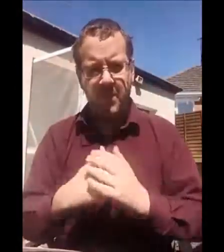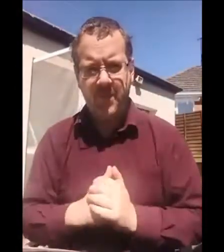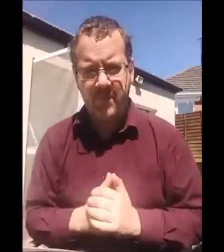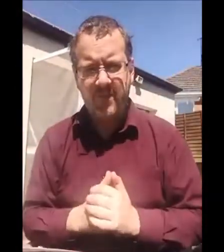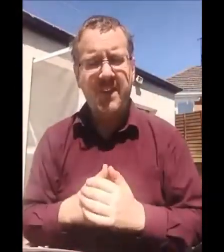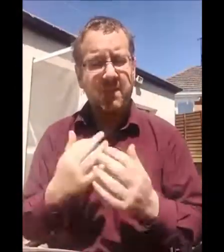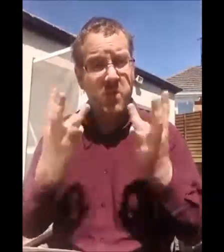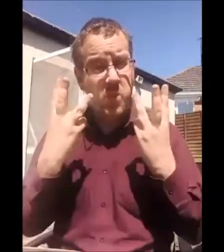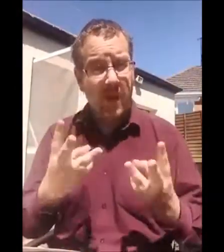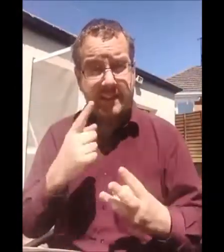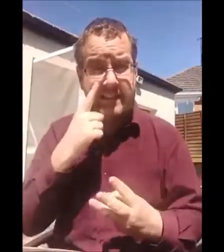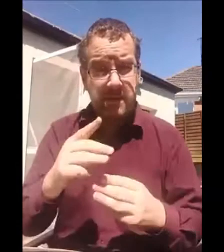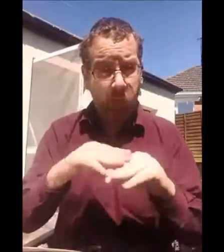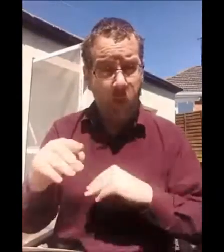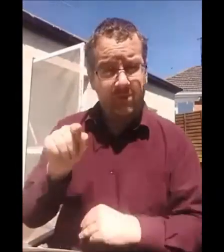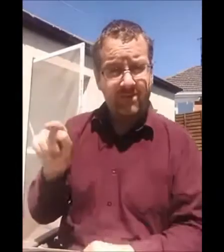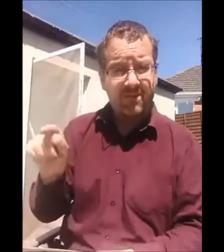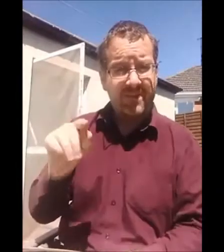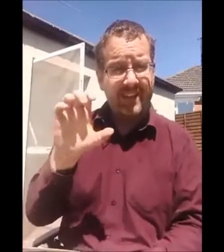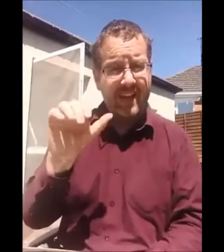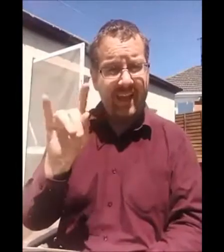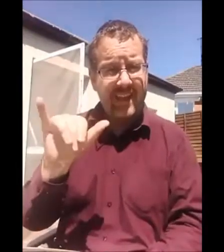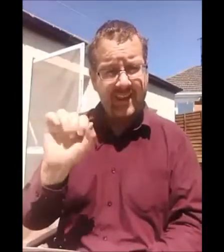So thank you for that, and if you want to see more of Cathy's artwork,